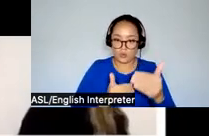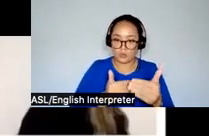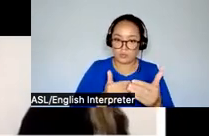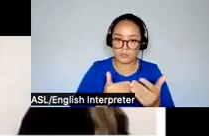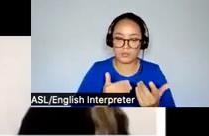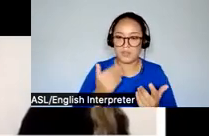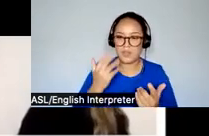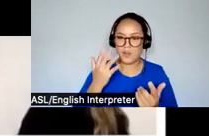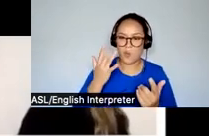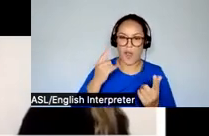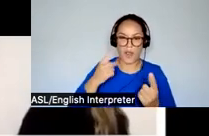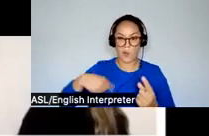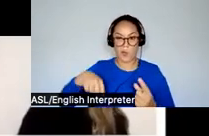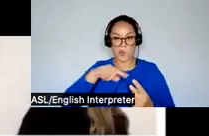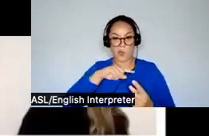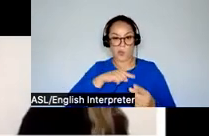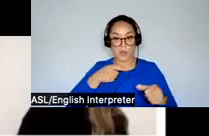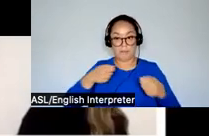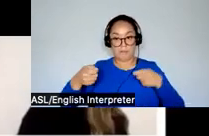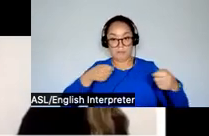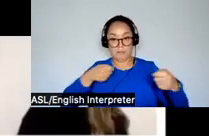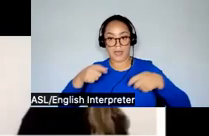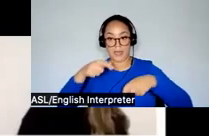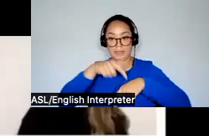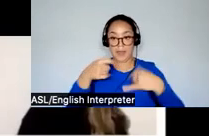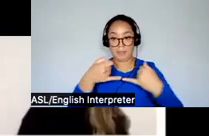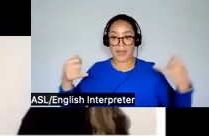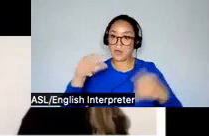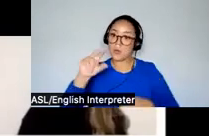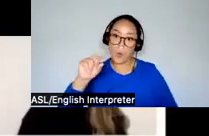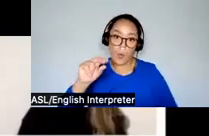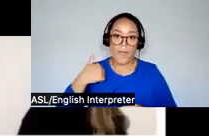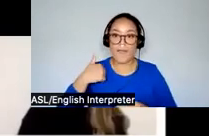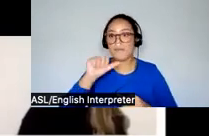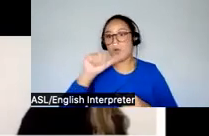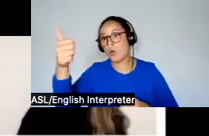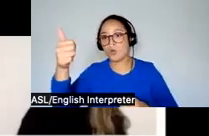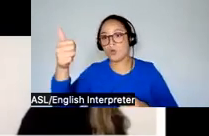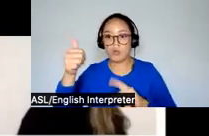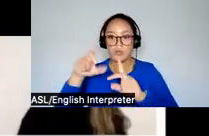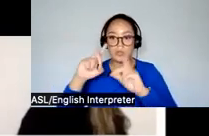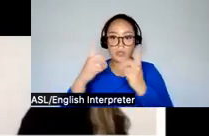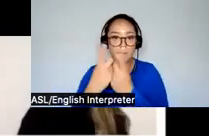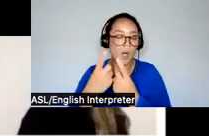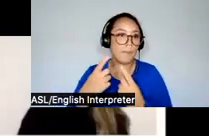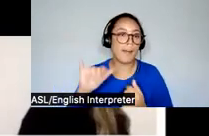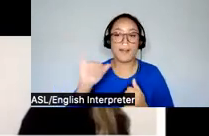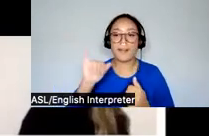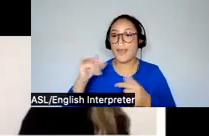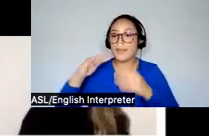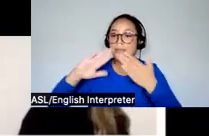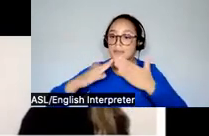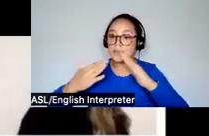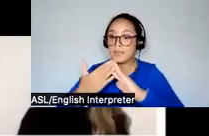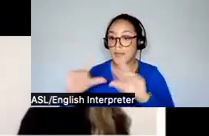These are overseen by other divisions such as municipal licensing and standards or public health.